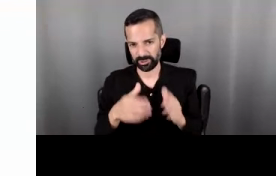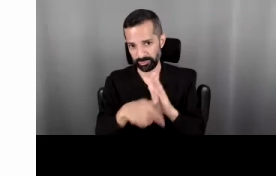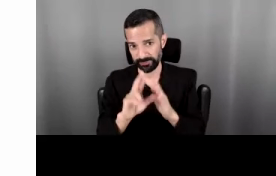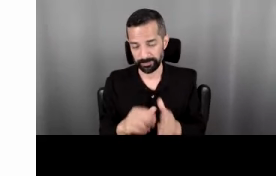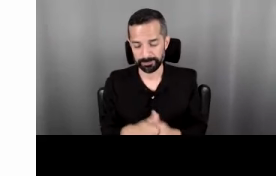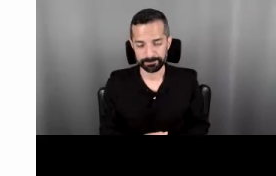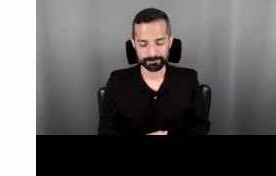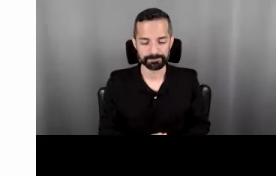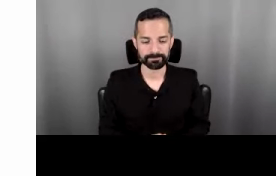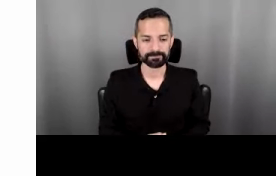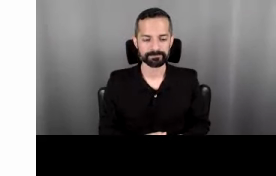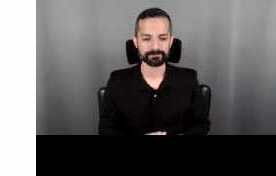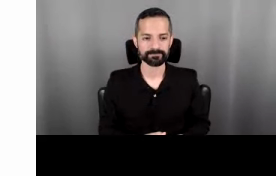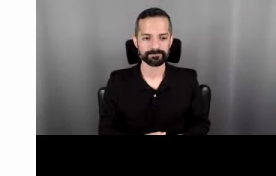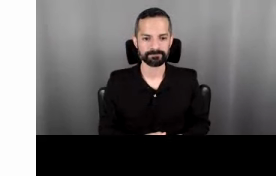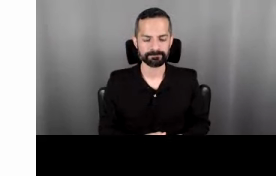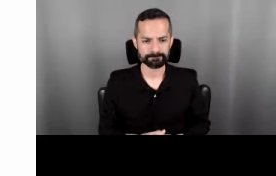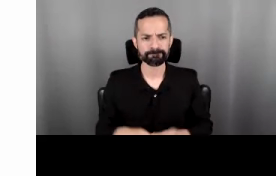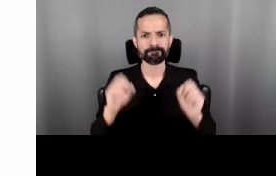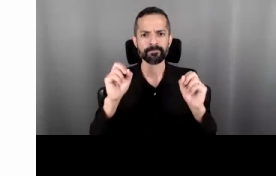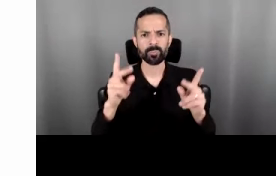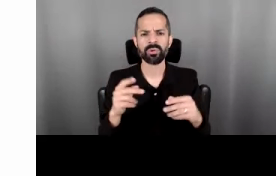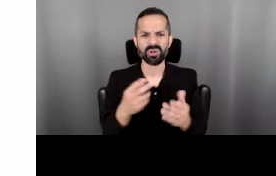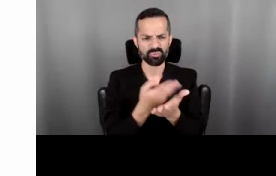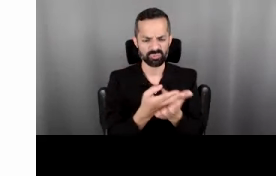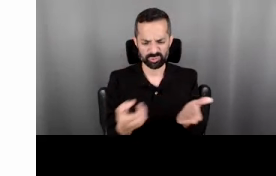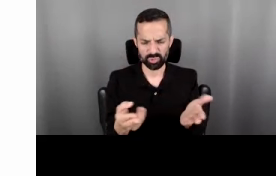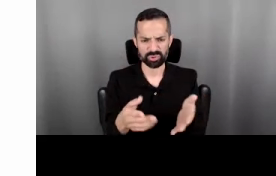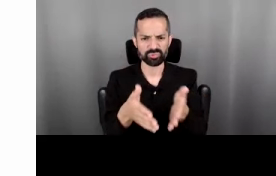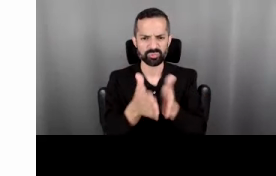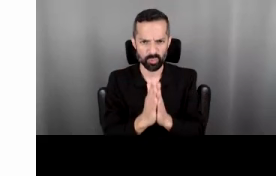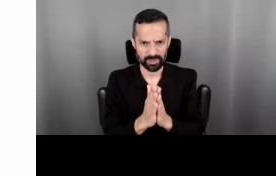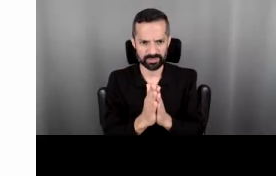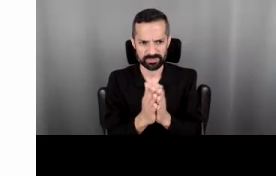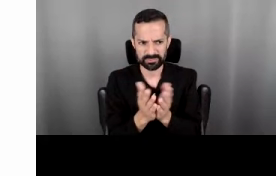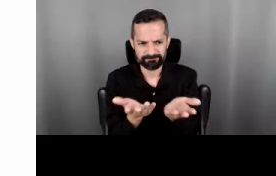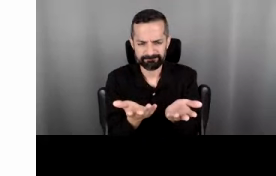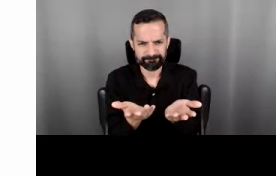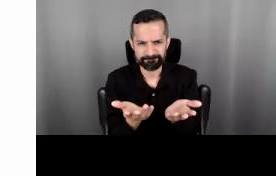So what types of resources requests typically come forward?